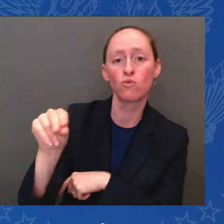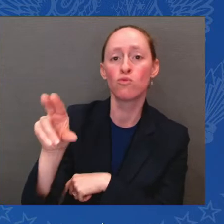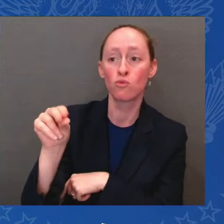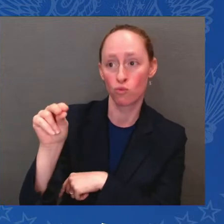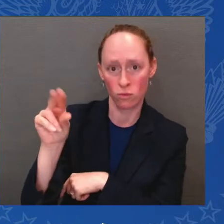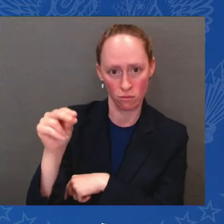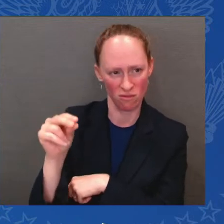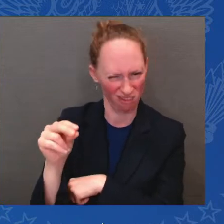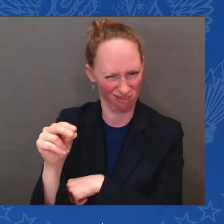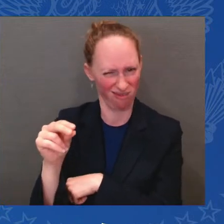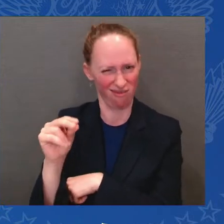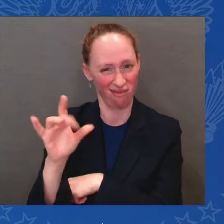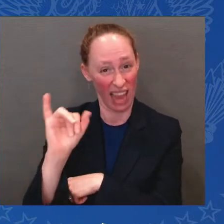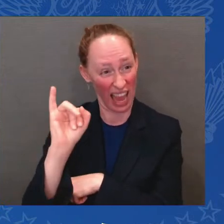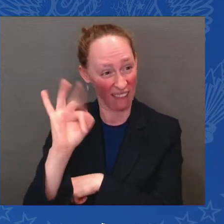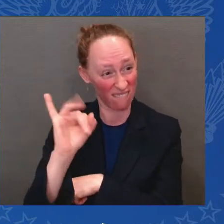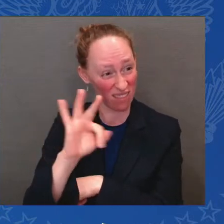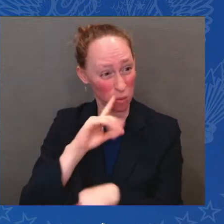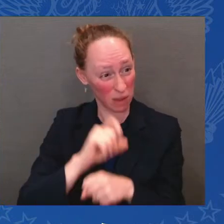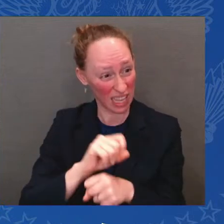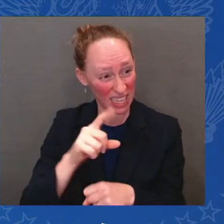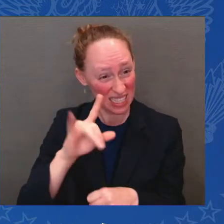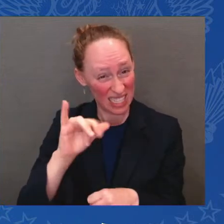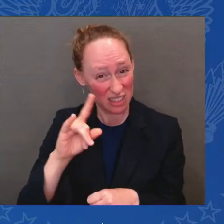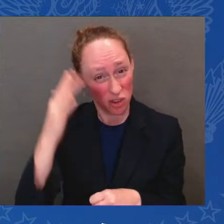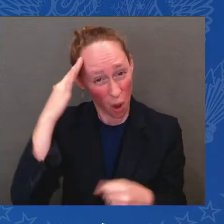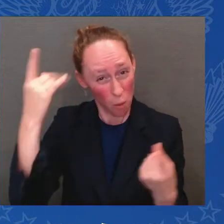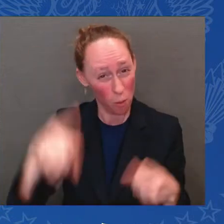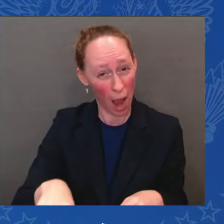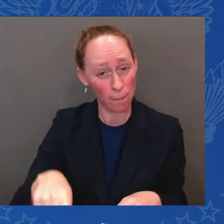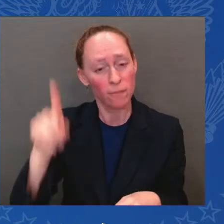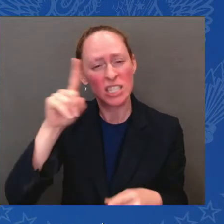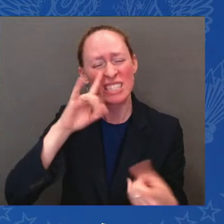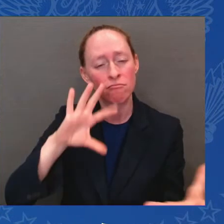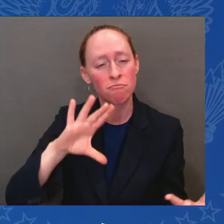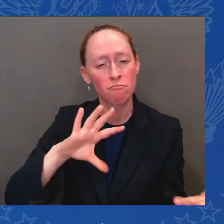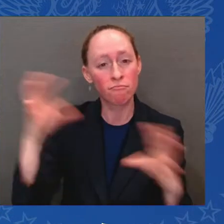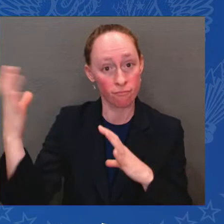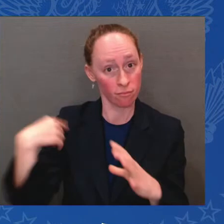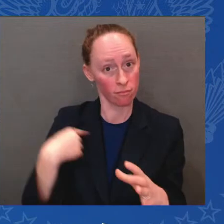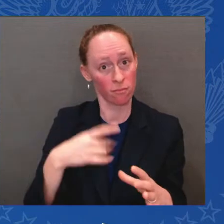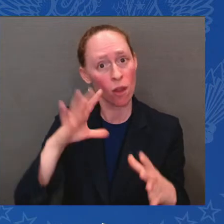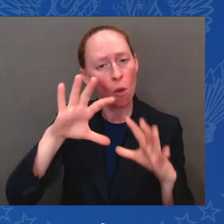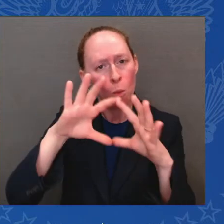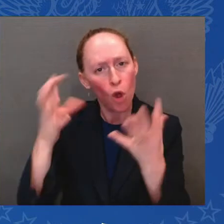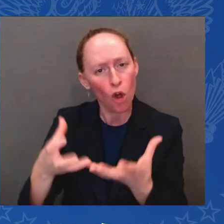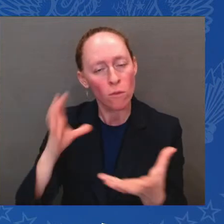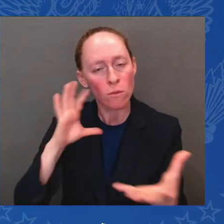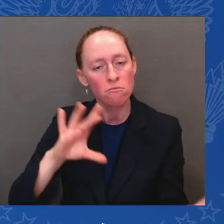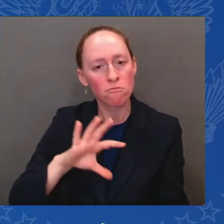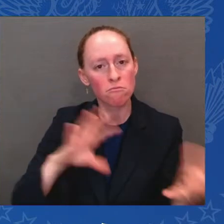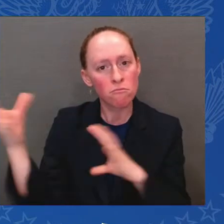inter- -- both at home and abroad. But we reached an agreement. We shook hands and said, "Here's the deal."